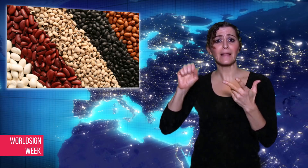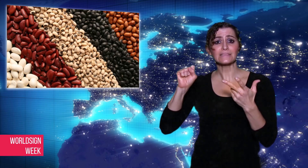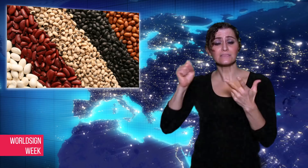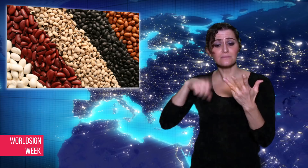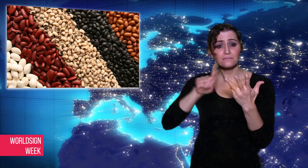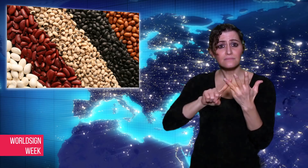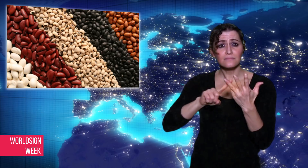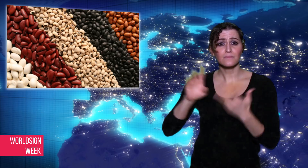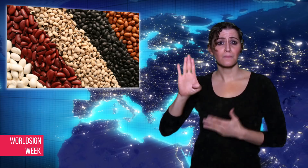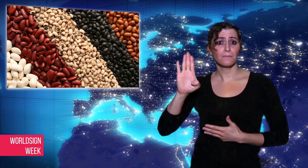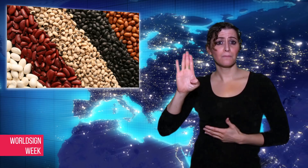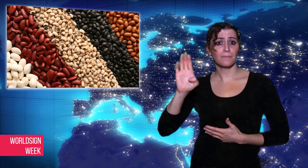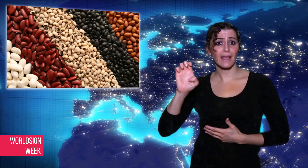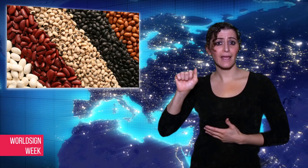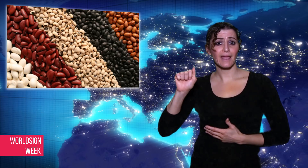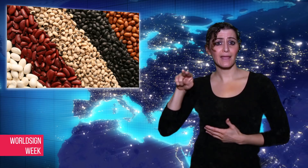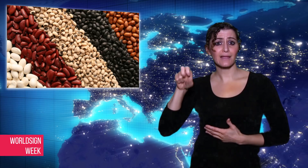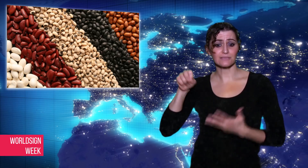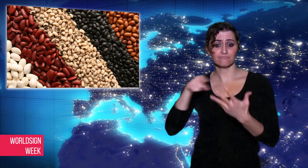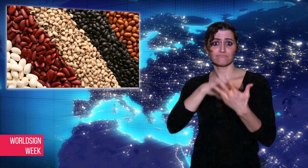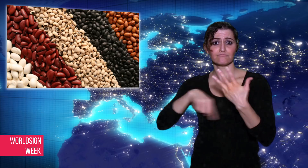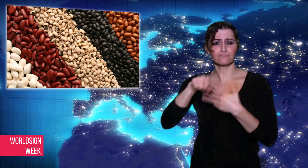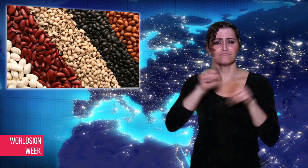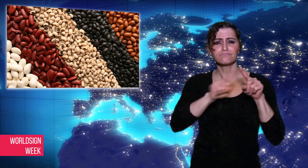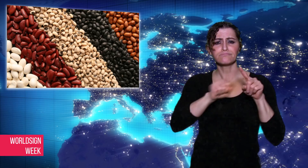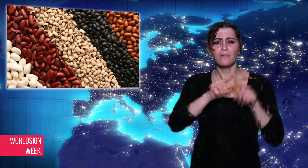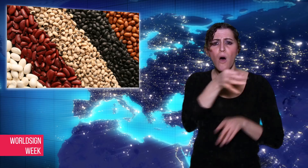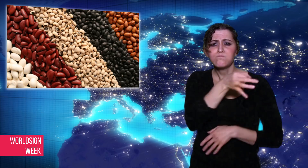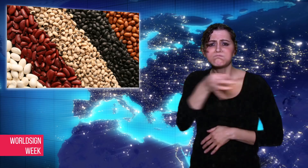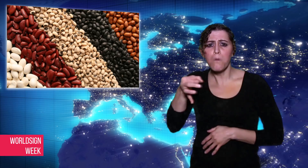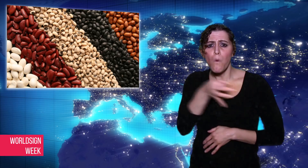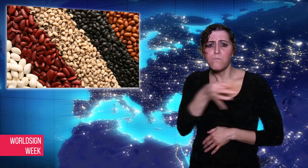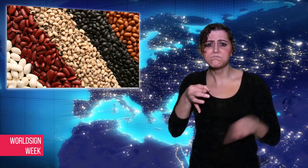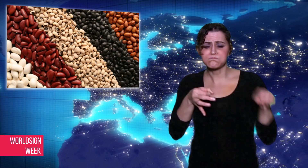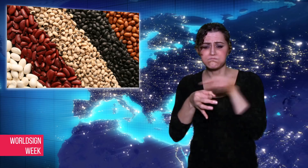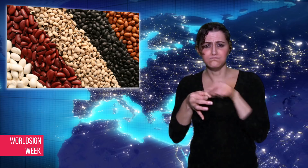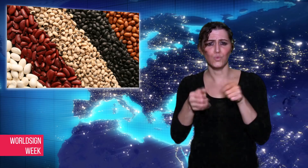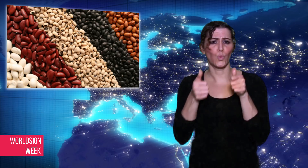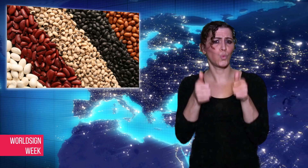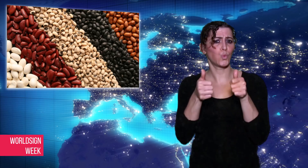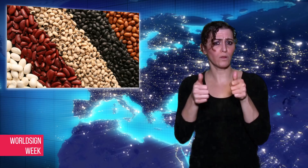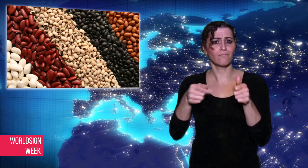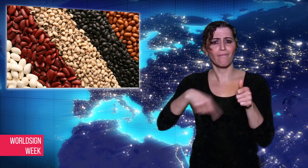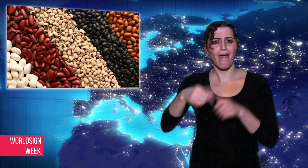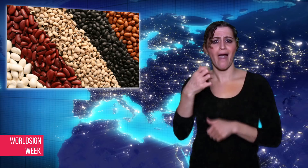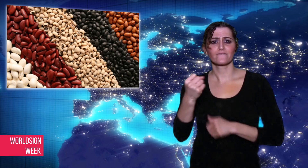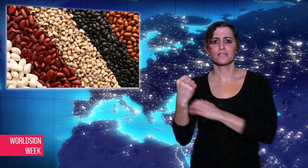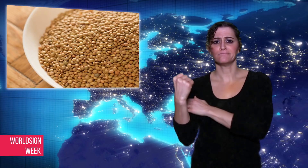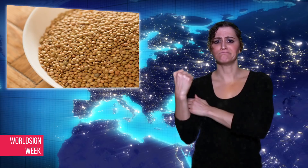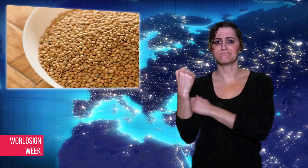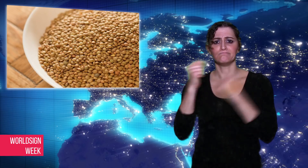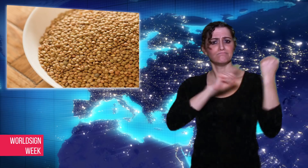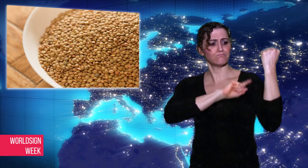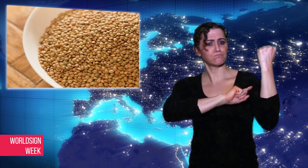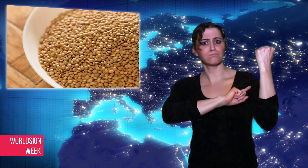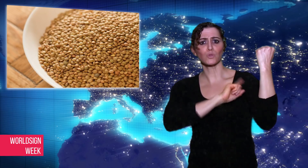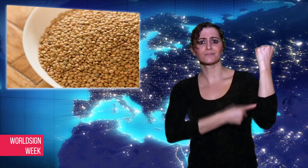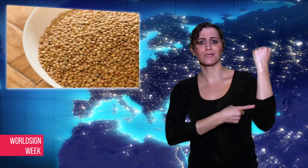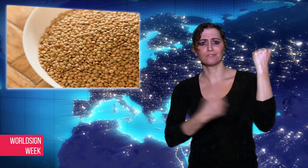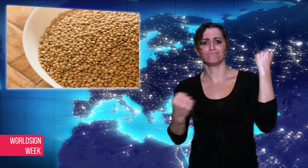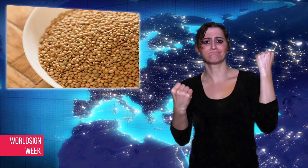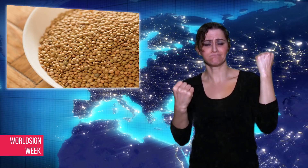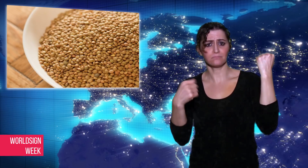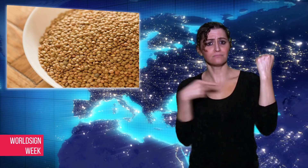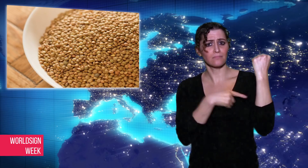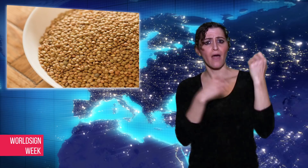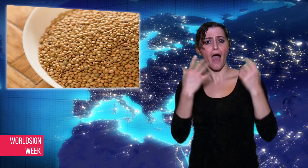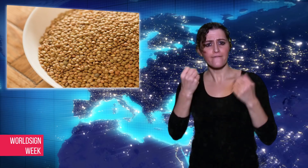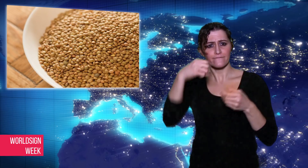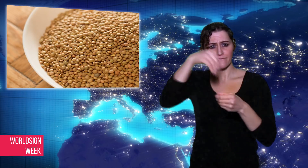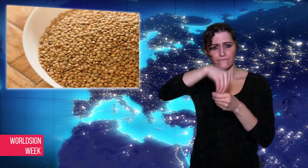health. Wild mushrooms like oyster